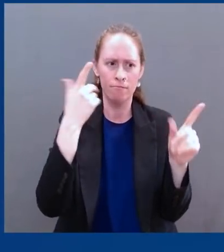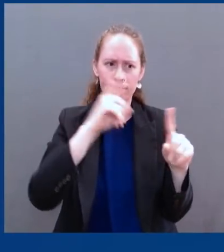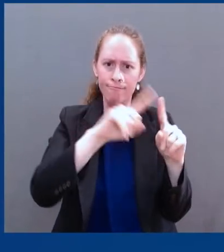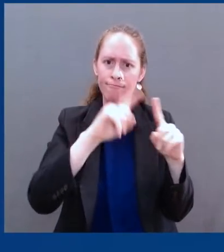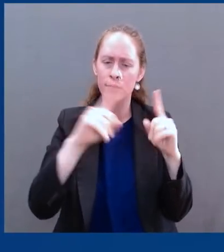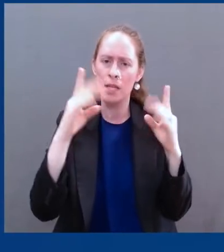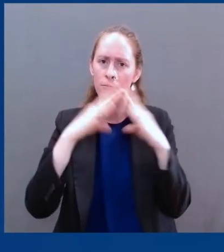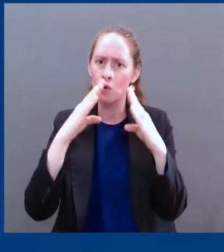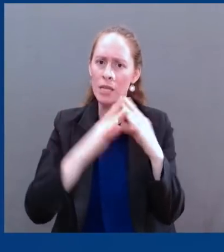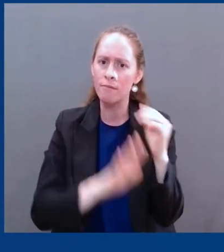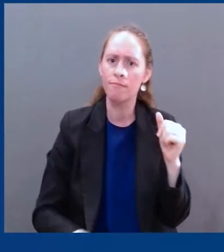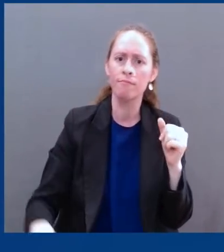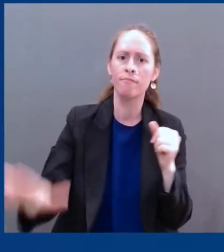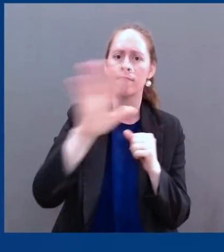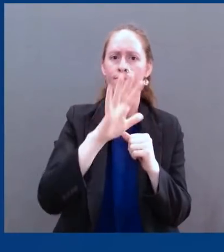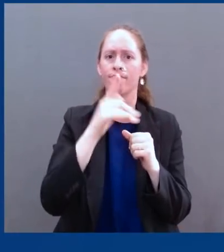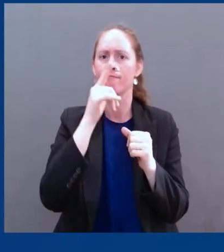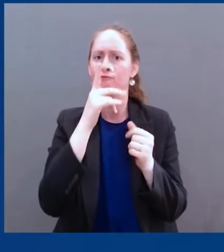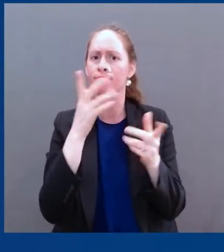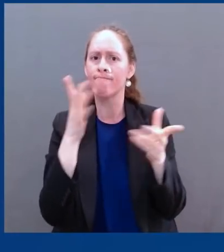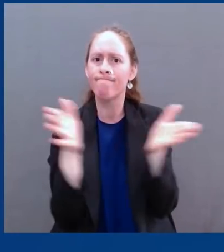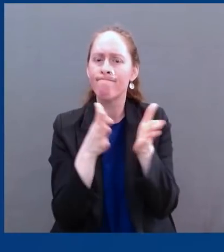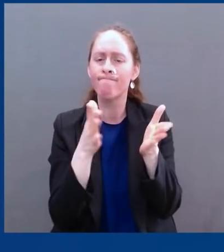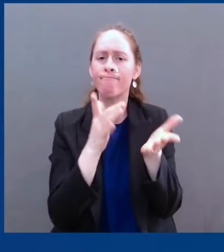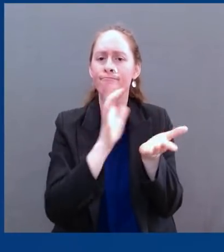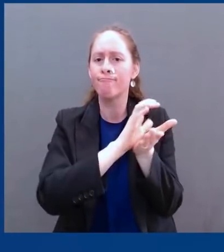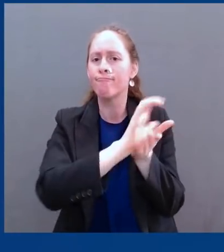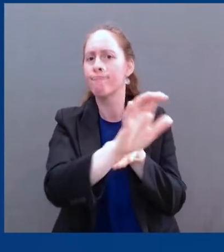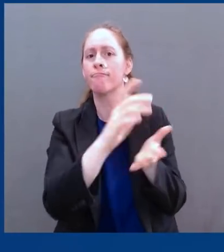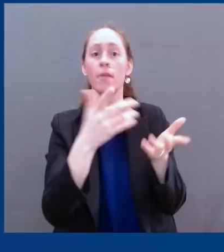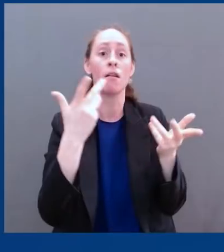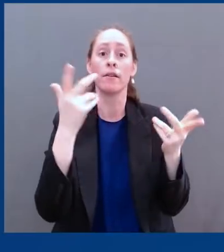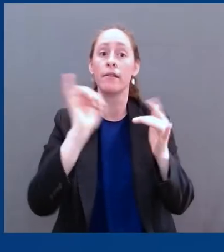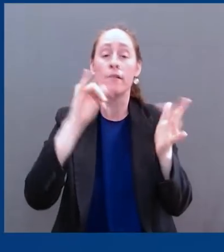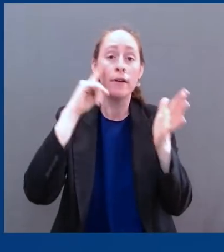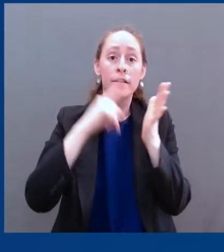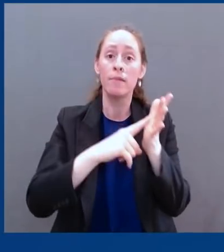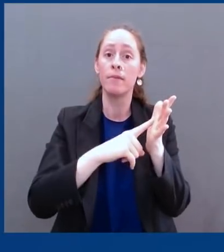African Americans, Hispanics. We've done actually quite well